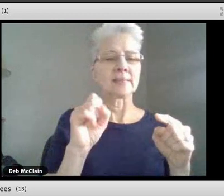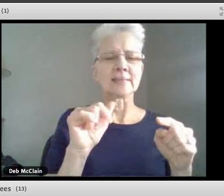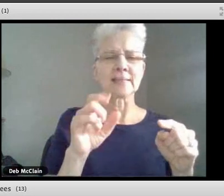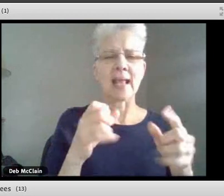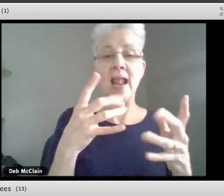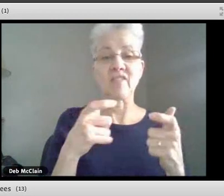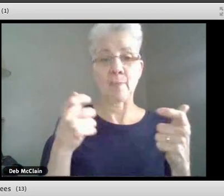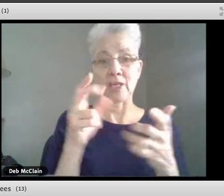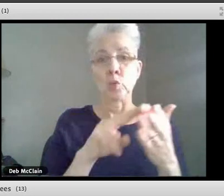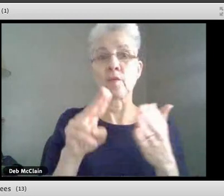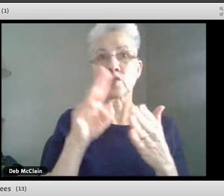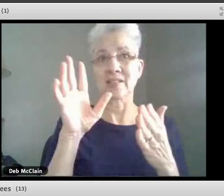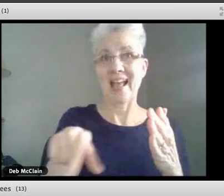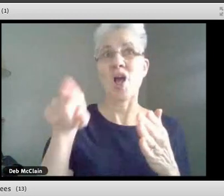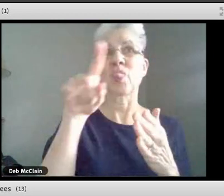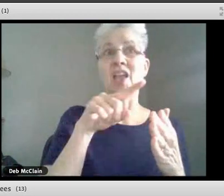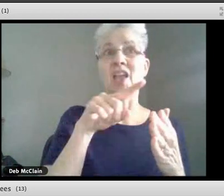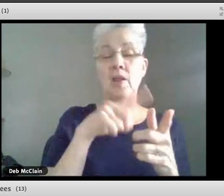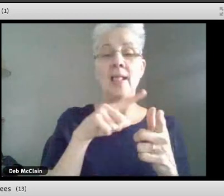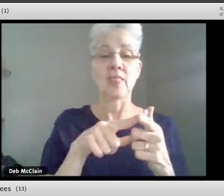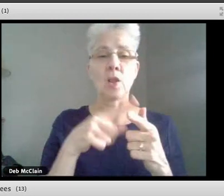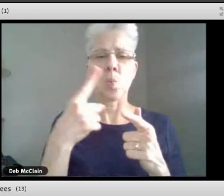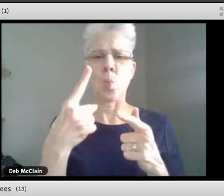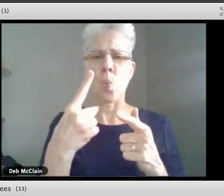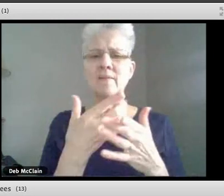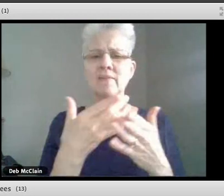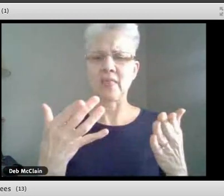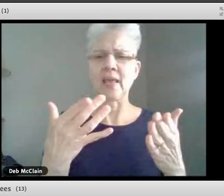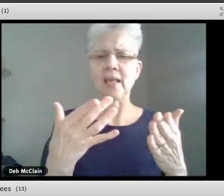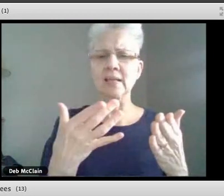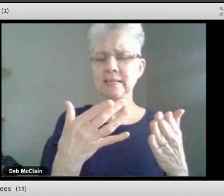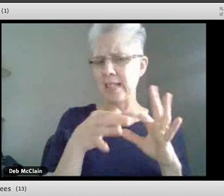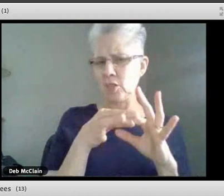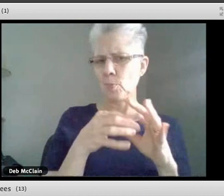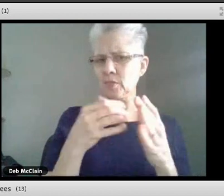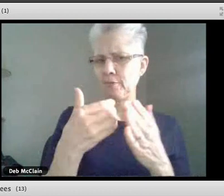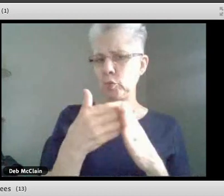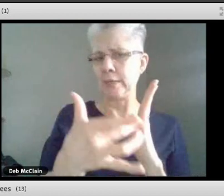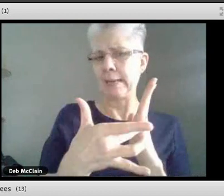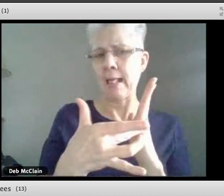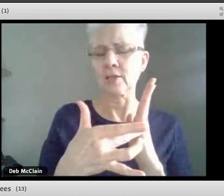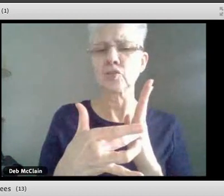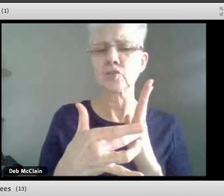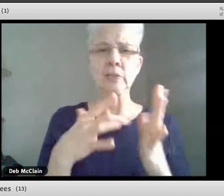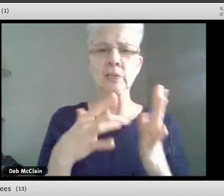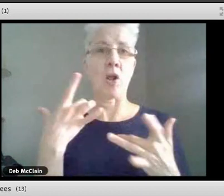and then one of the things in terms of new technology. We get all excited about new technology, right?